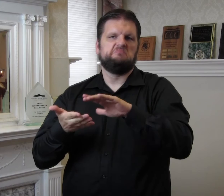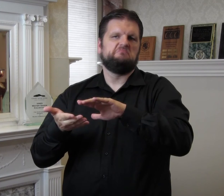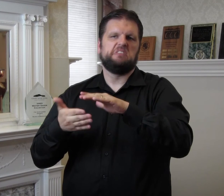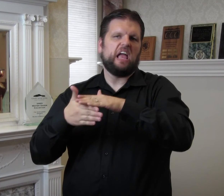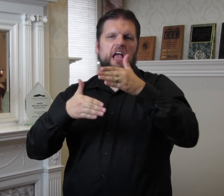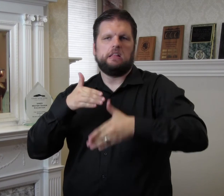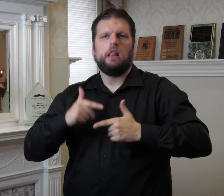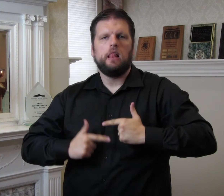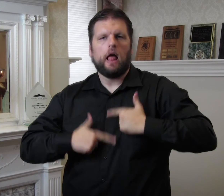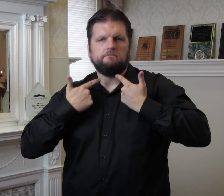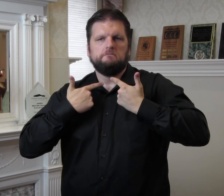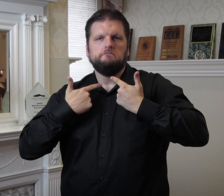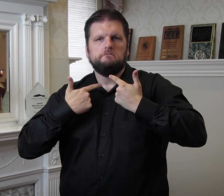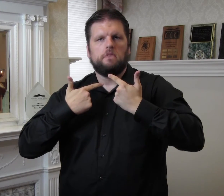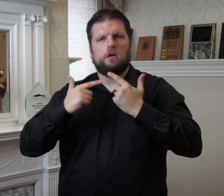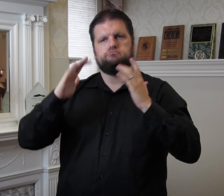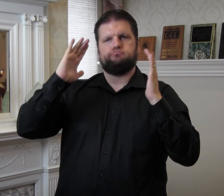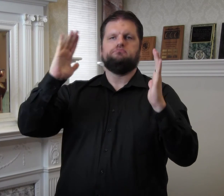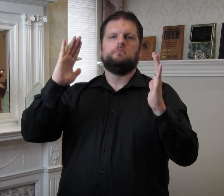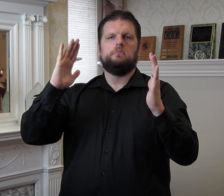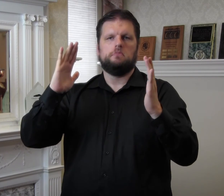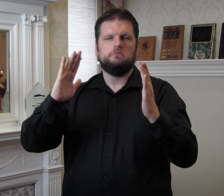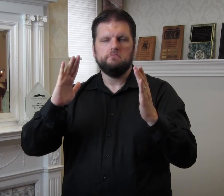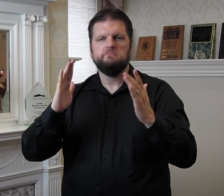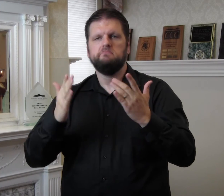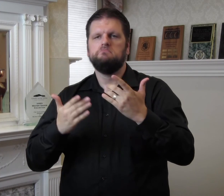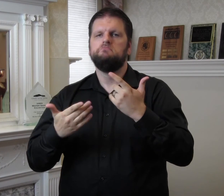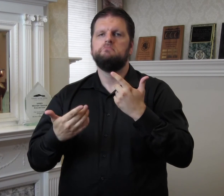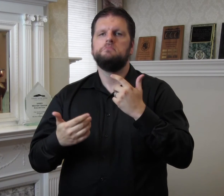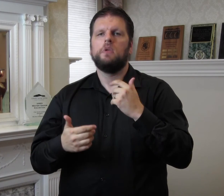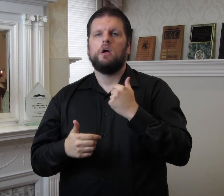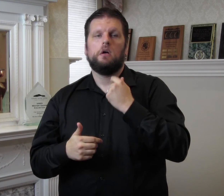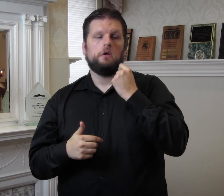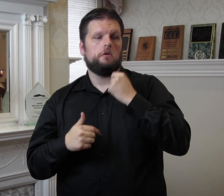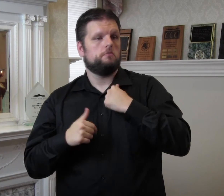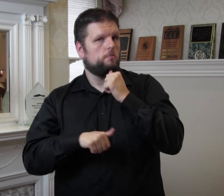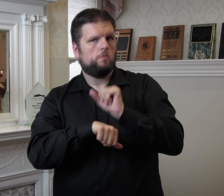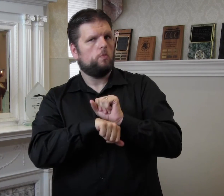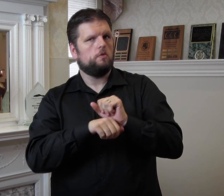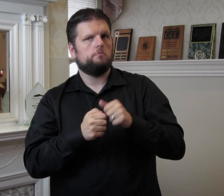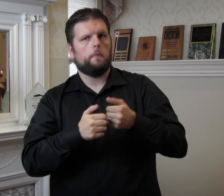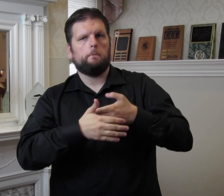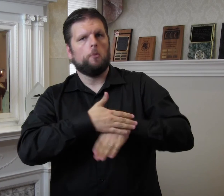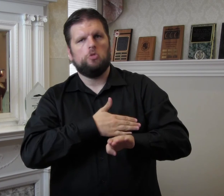really all the way to the end of life.